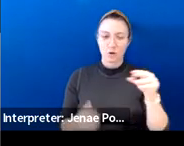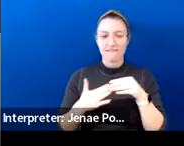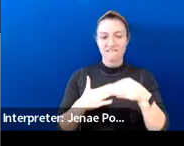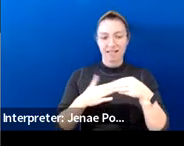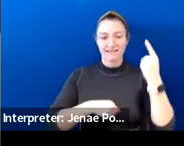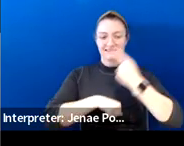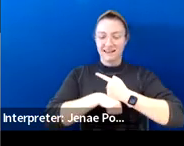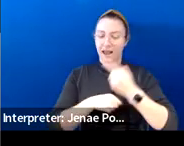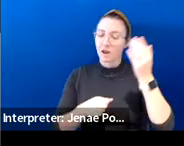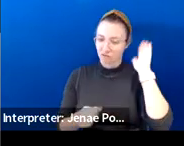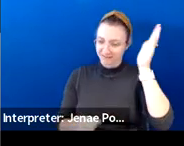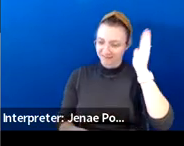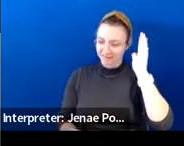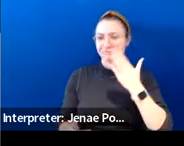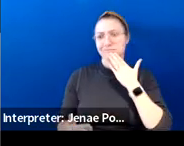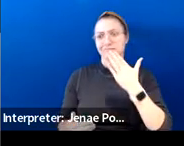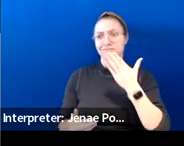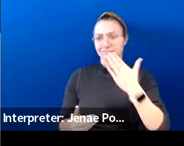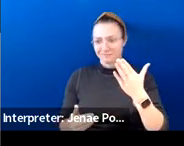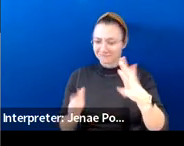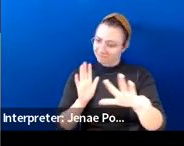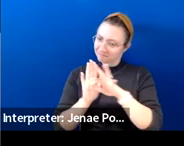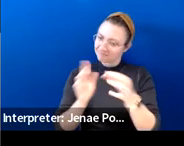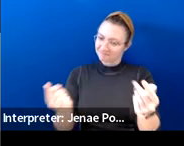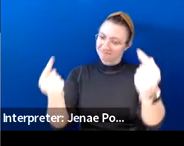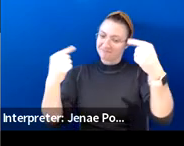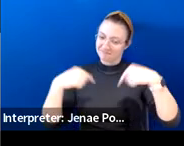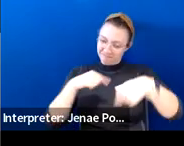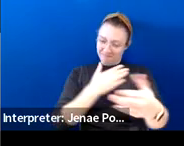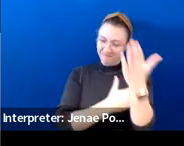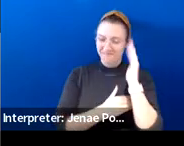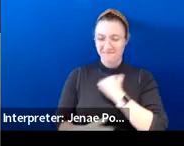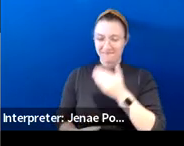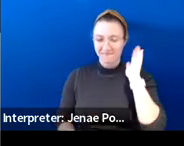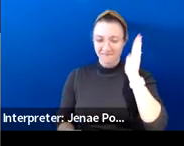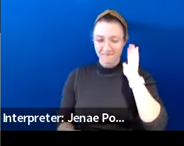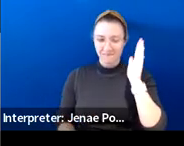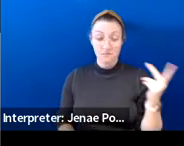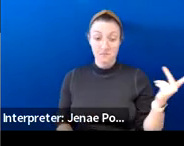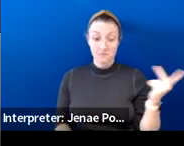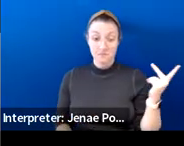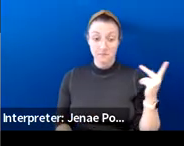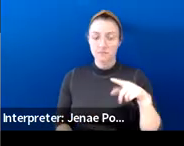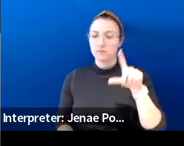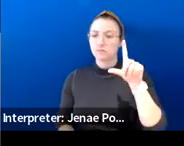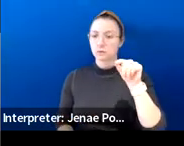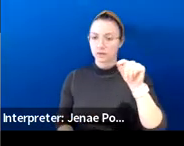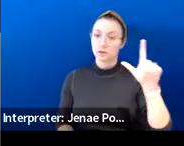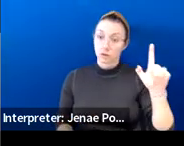Thank you for choosing to attend our presentation this morning. Enrique and I are the 2021-2022